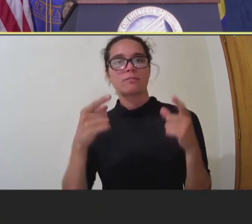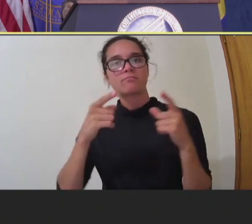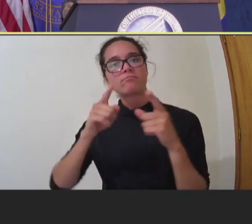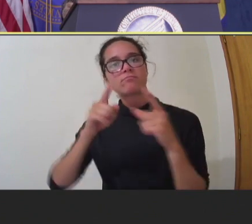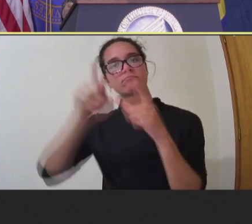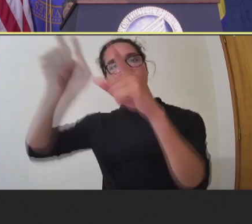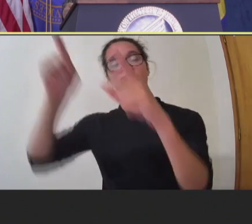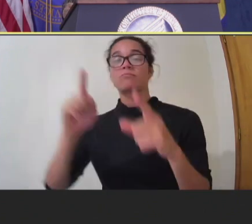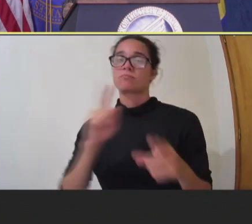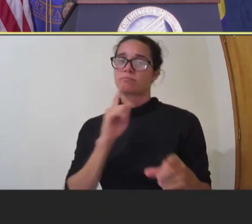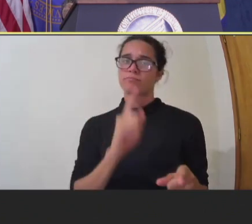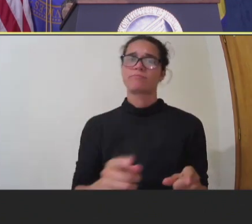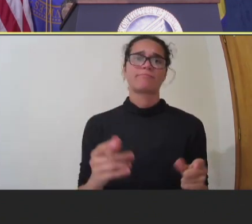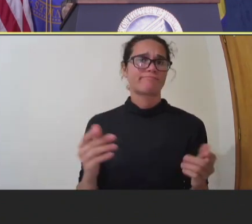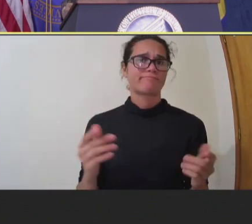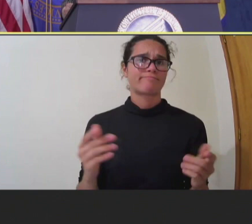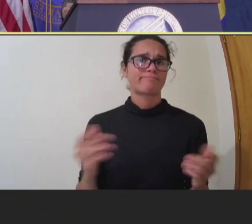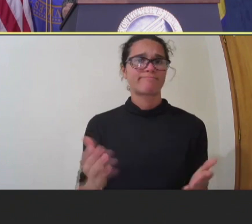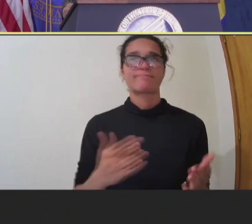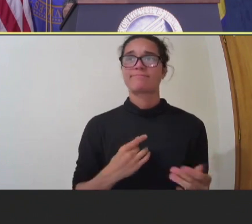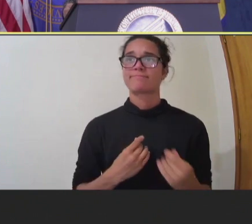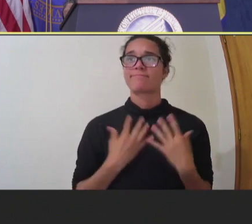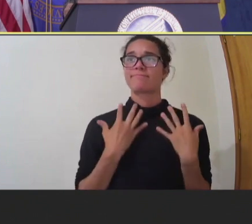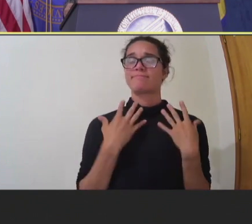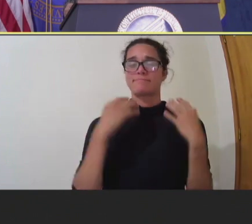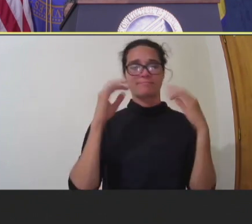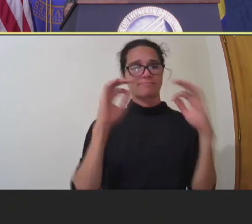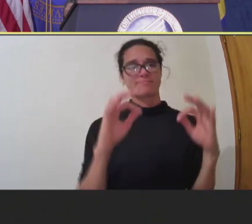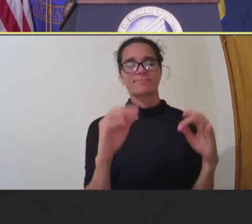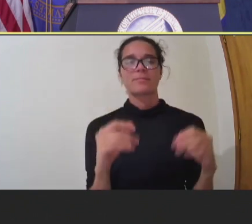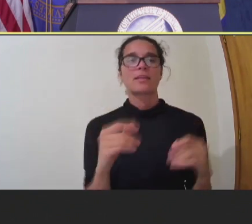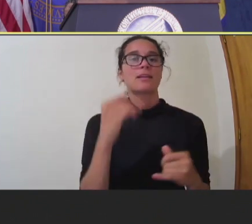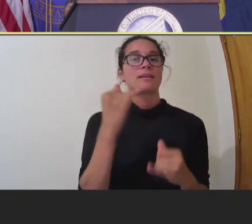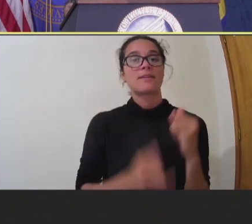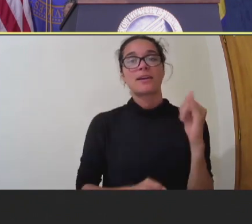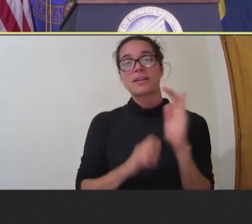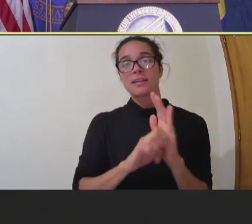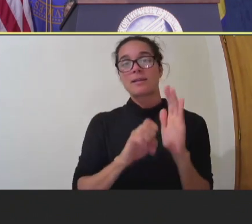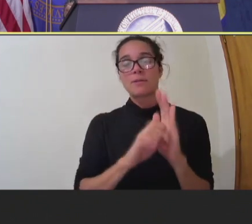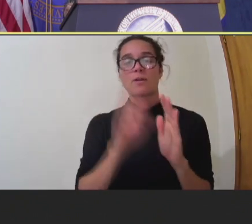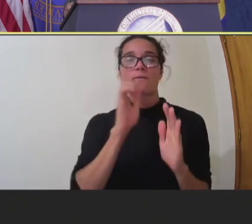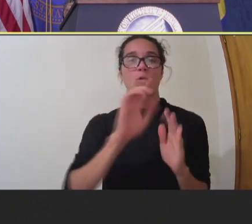So, the final example I give you for cancer prevention for a vaccine is a